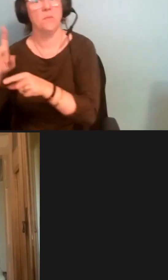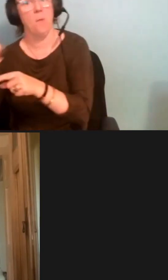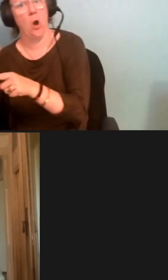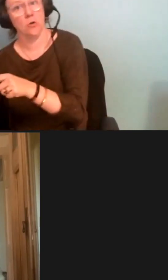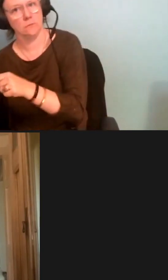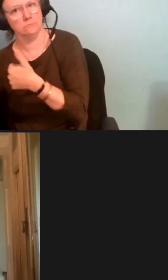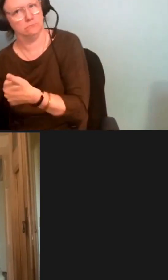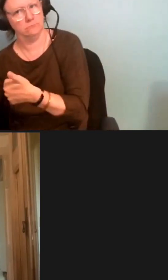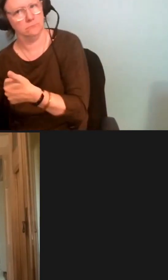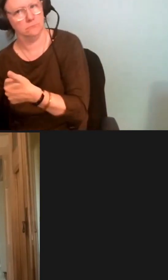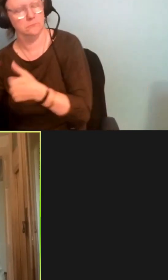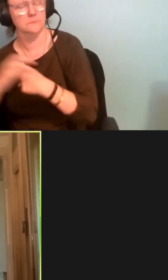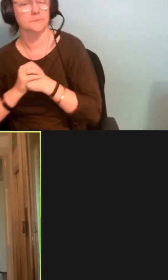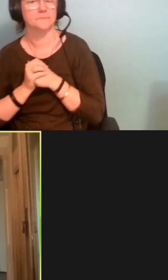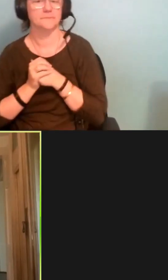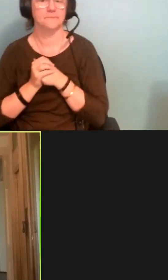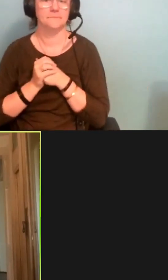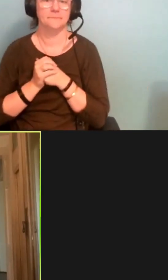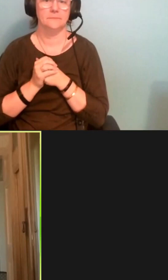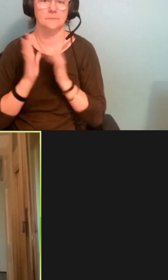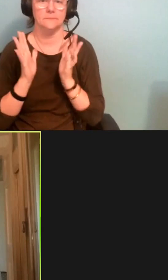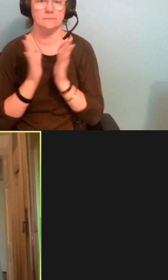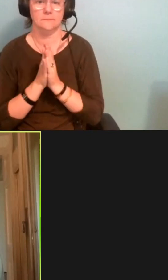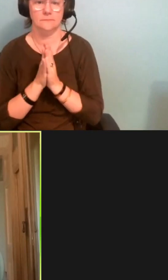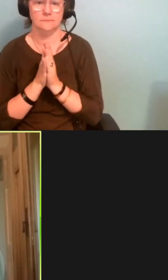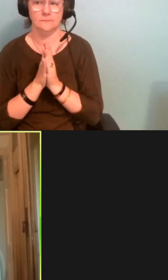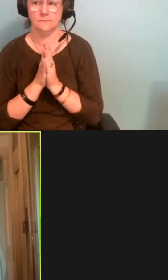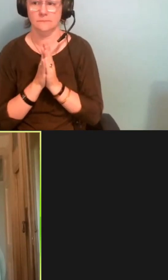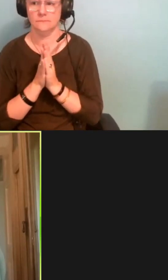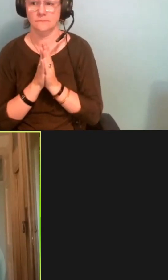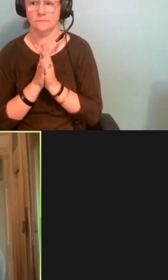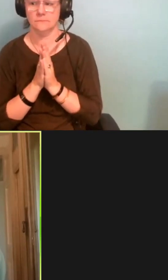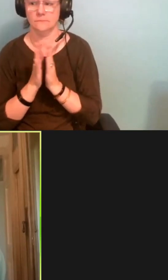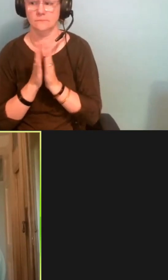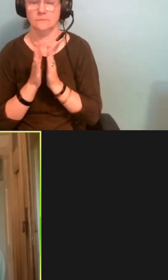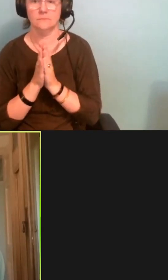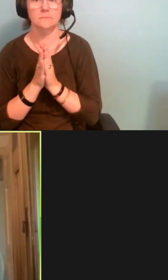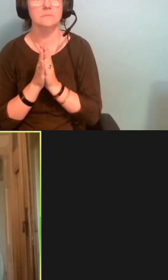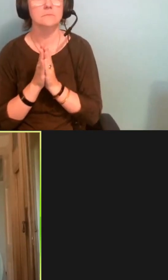MacArthur great um how small of a data group do you think it would be worth